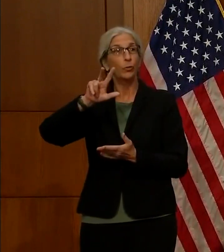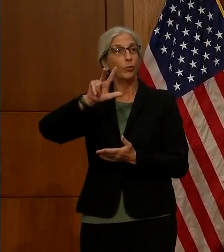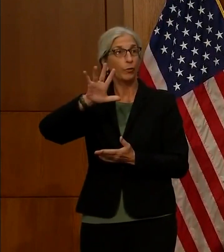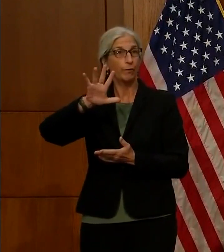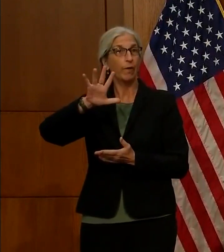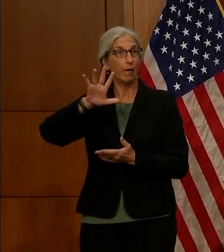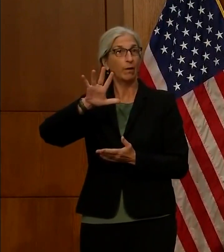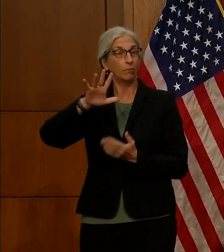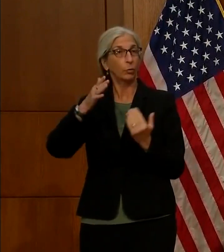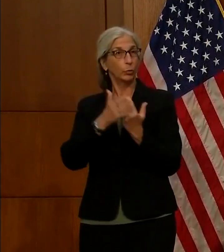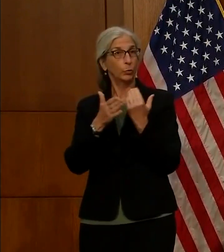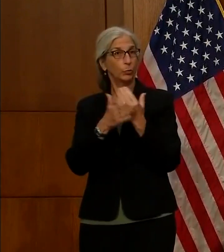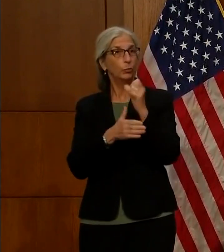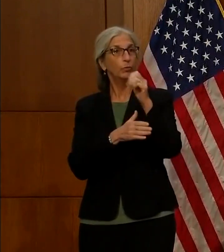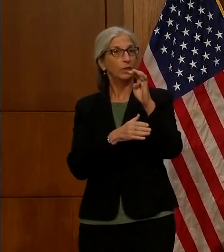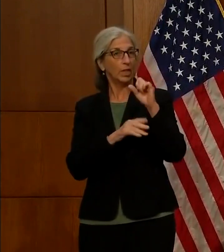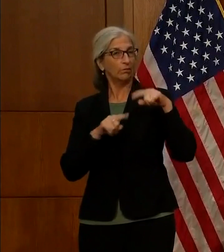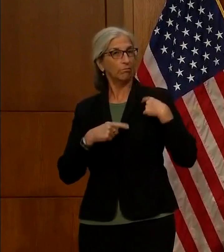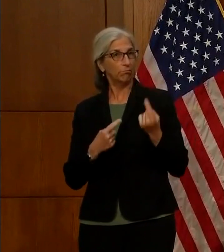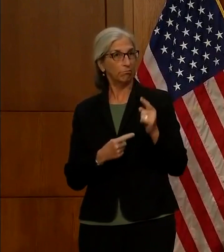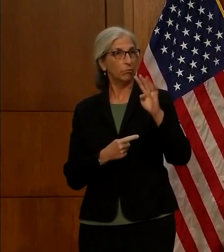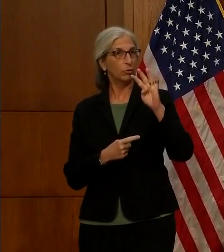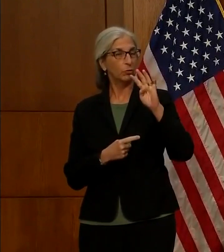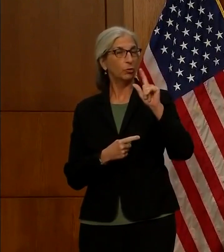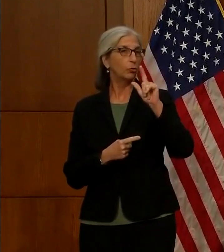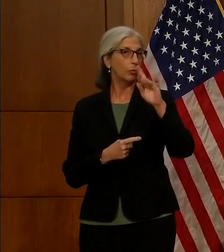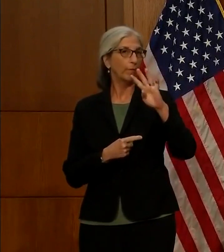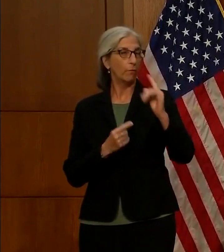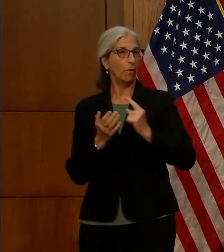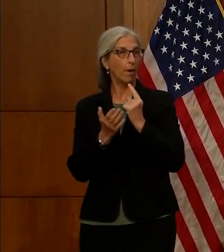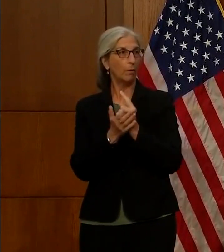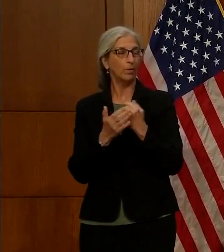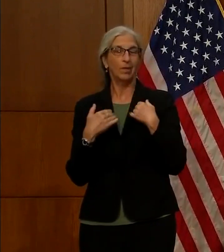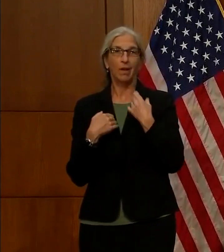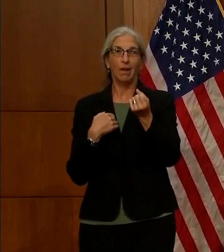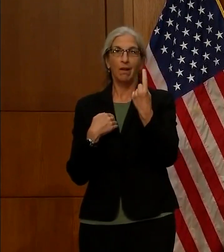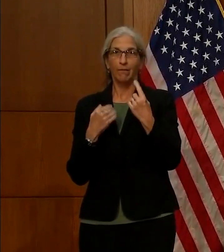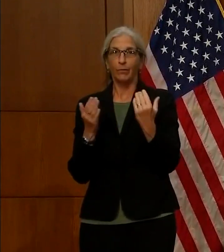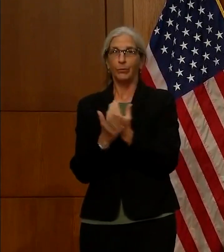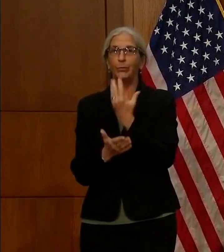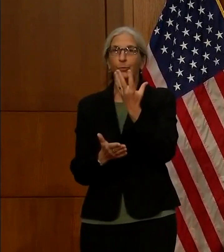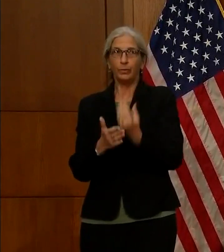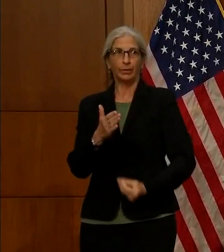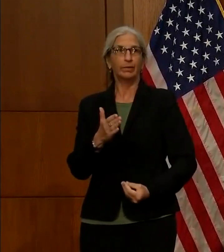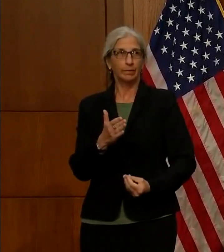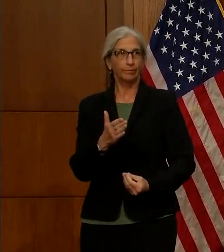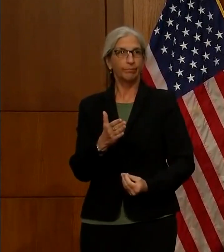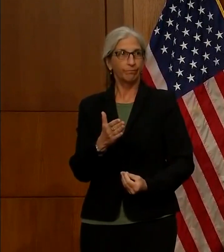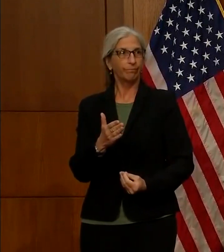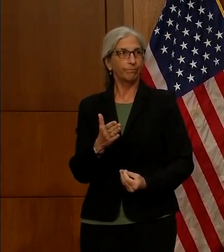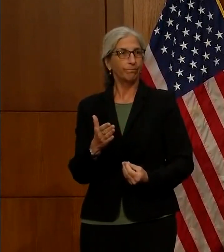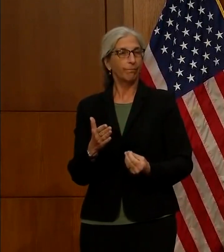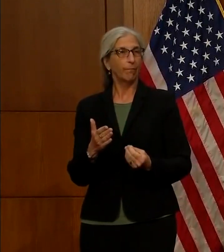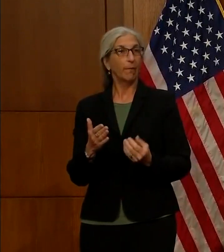FOUR REPORTING PERIOD OF ONE THOUSAND TWO HUNDRED THIRTY